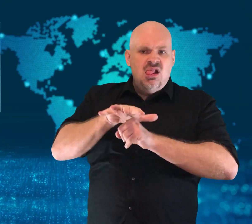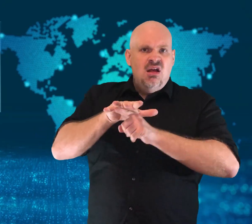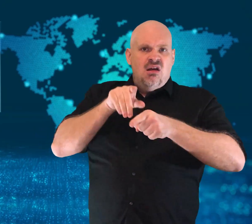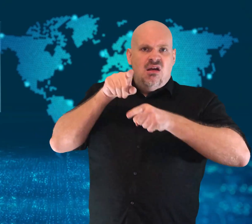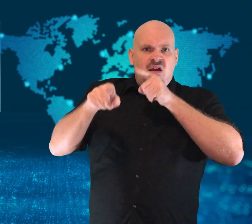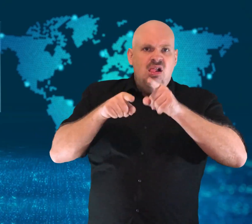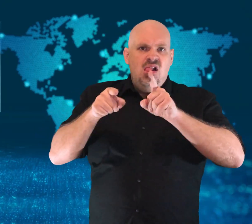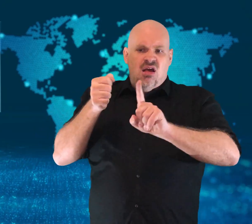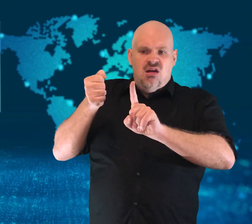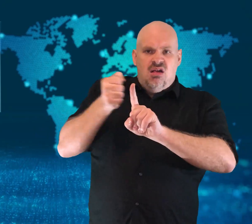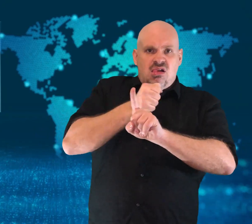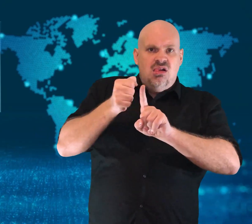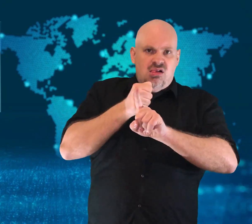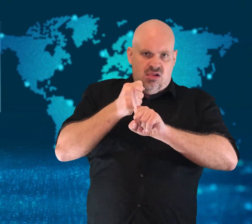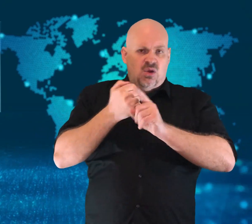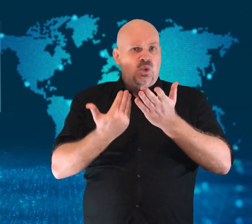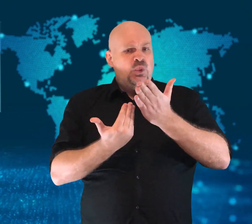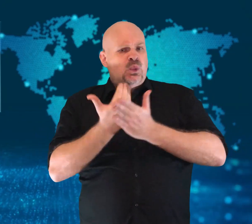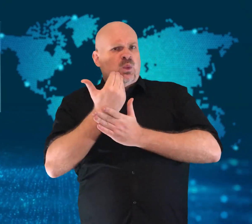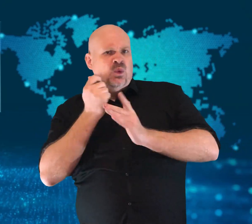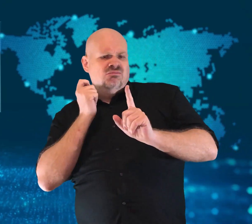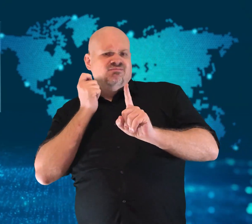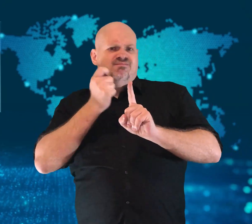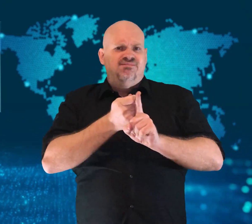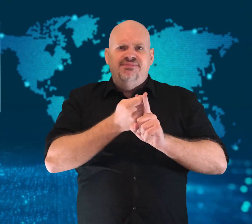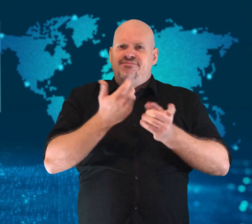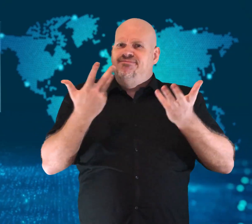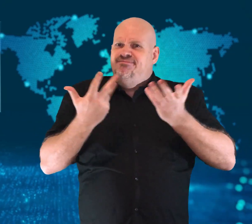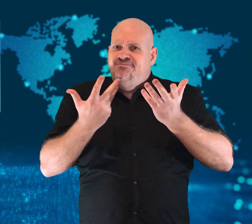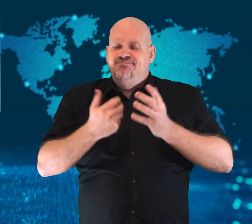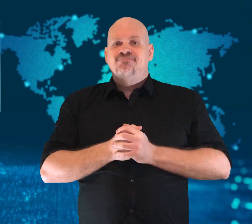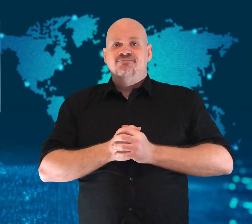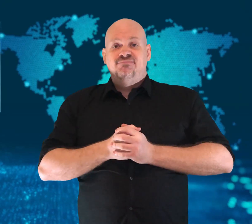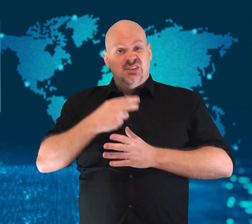punishment in sexual assault cases.